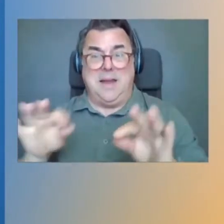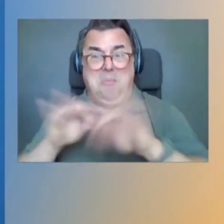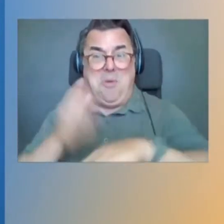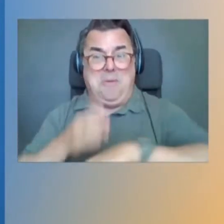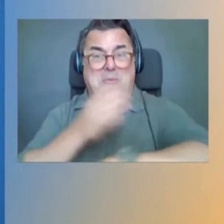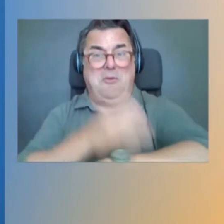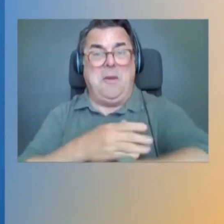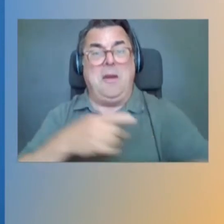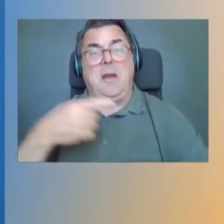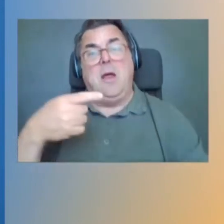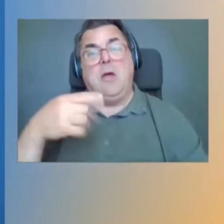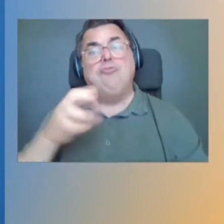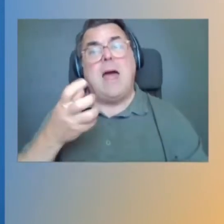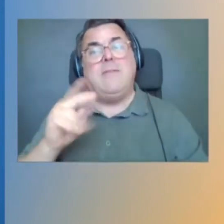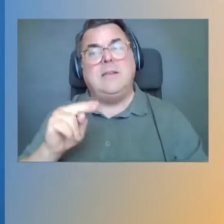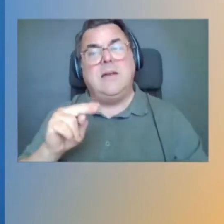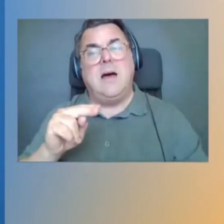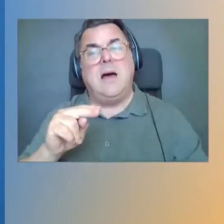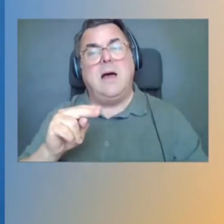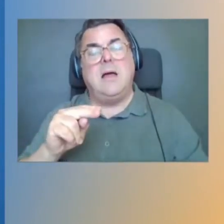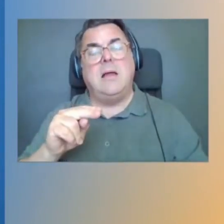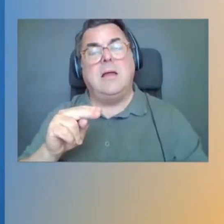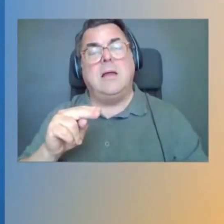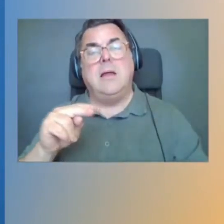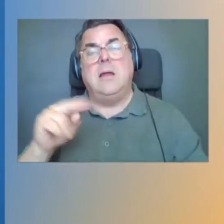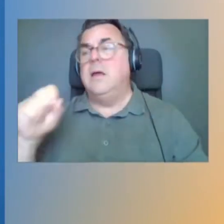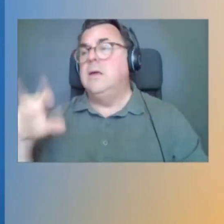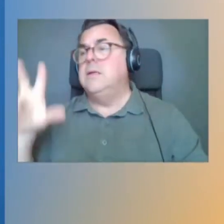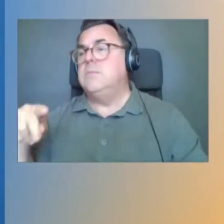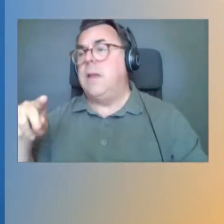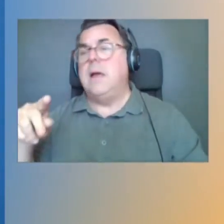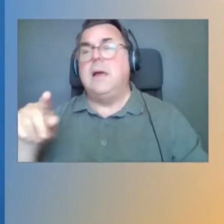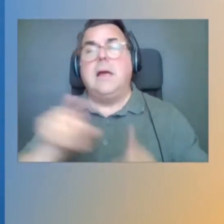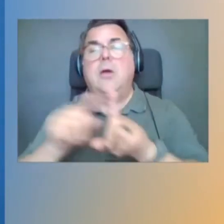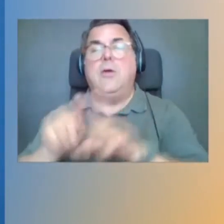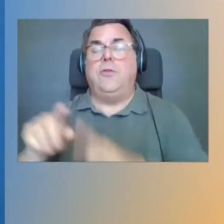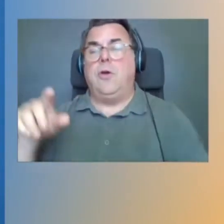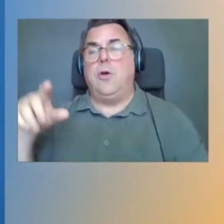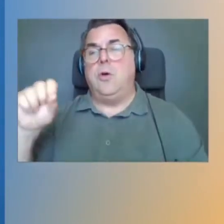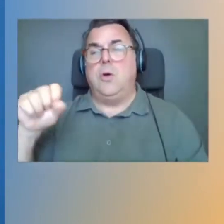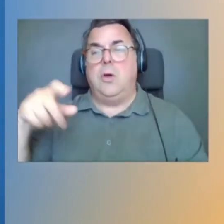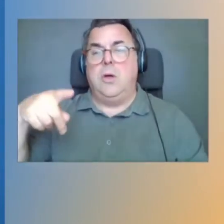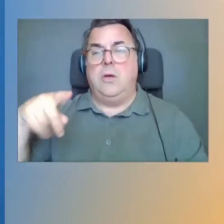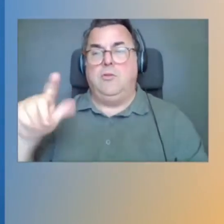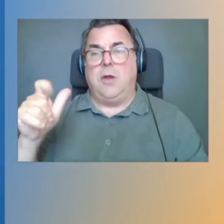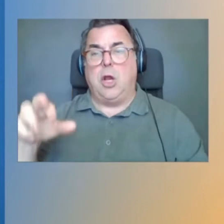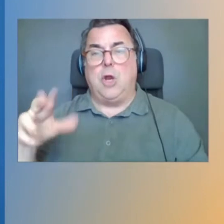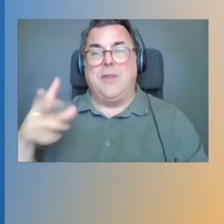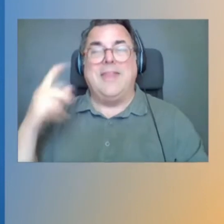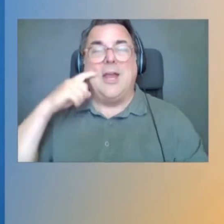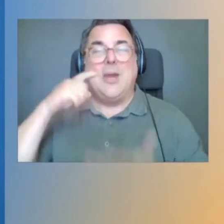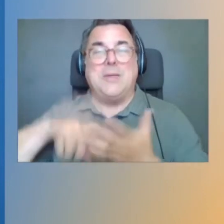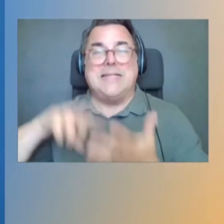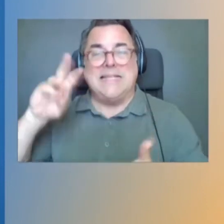both Splunk and Sprinklr, they saw 50% reduction in their search runtime for their indexer